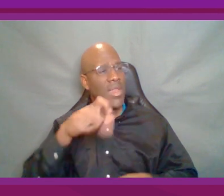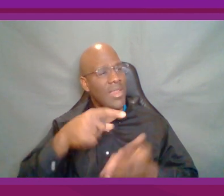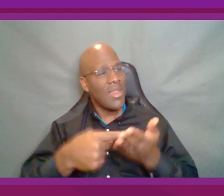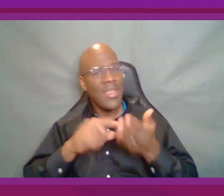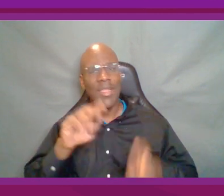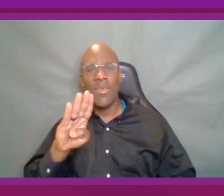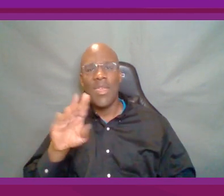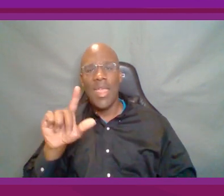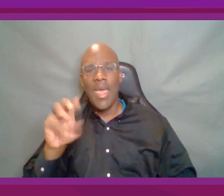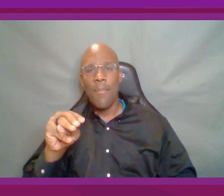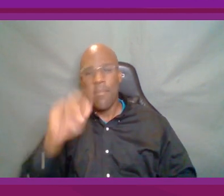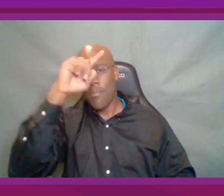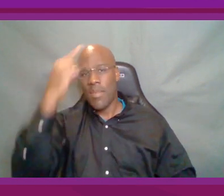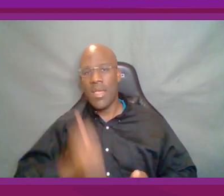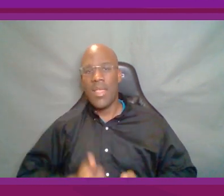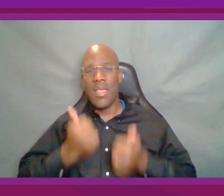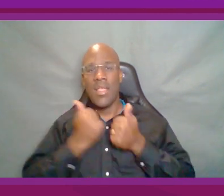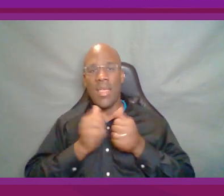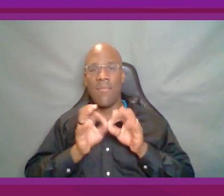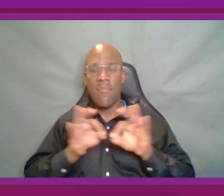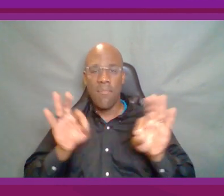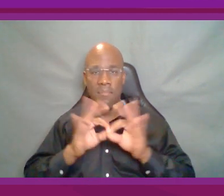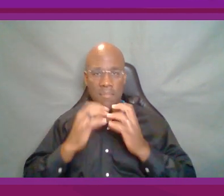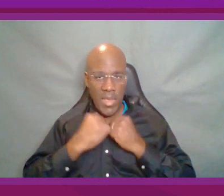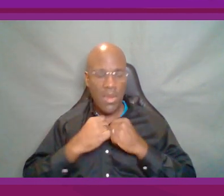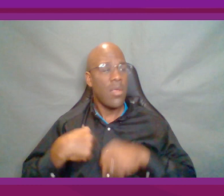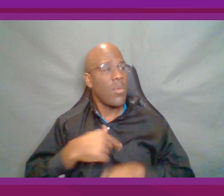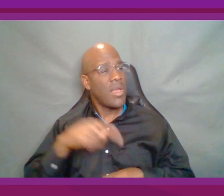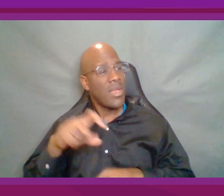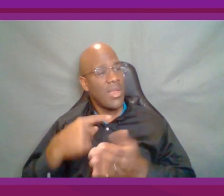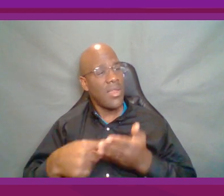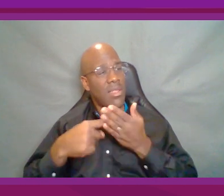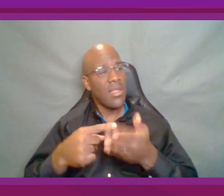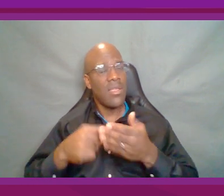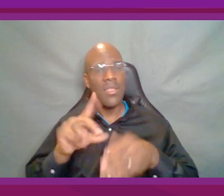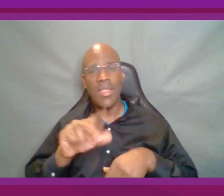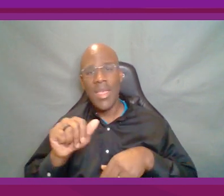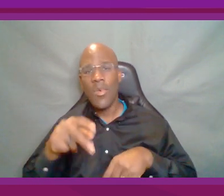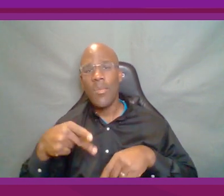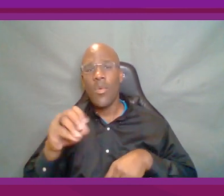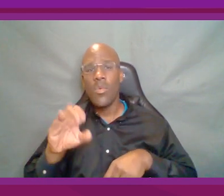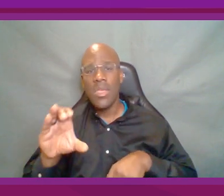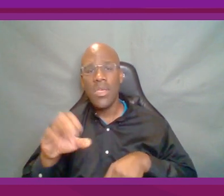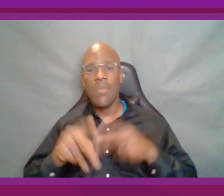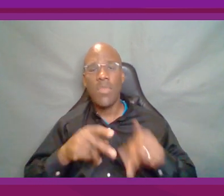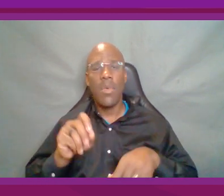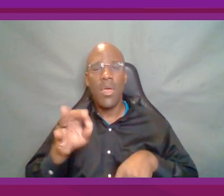about Black Lives Matter, we need to talk about disabled people of color who are experiencing